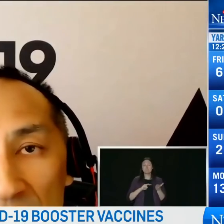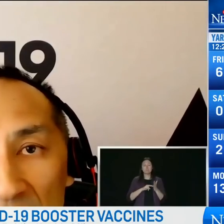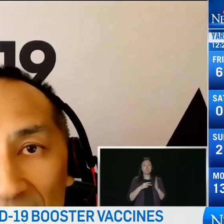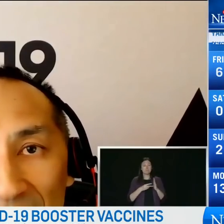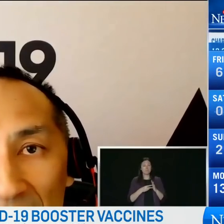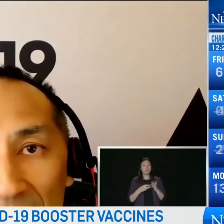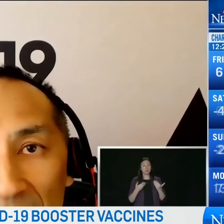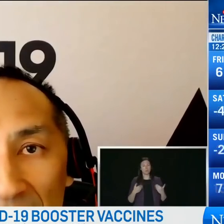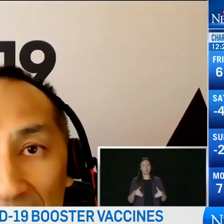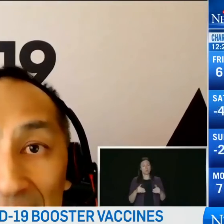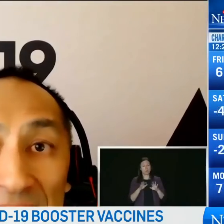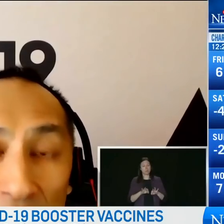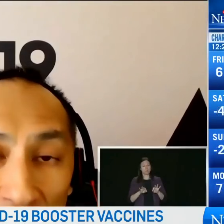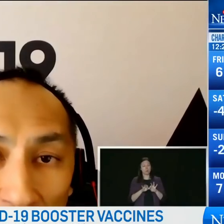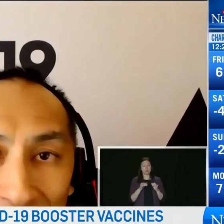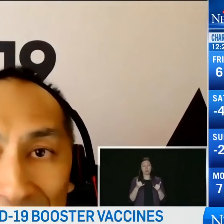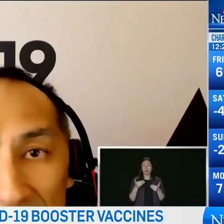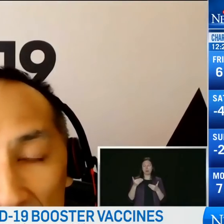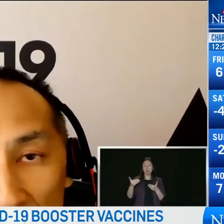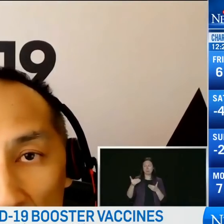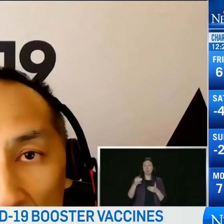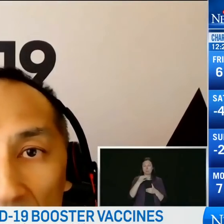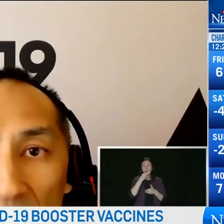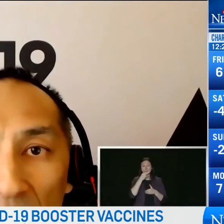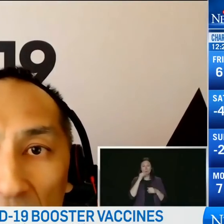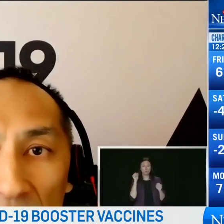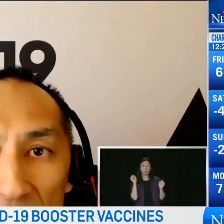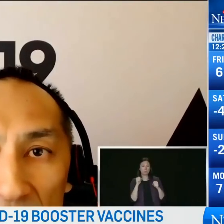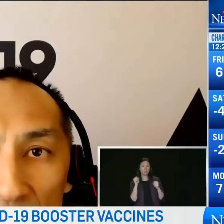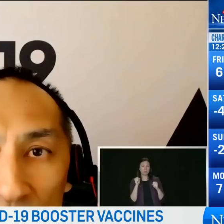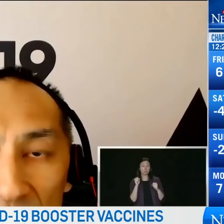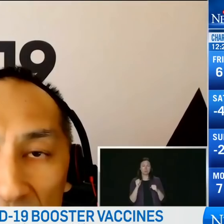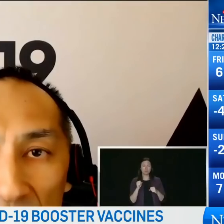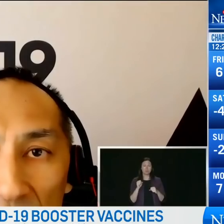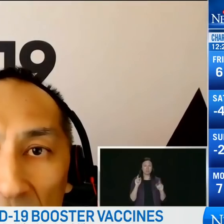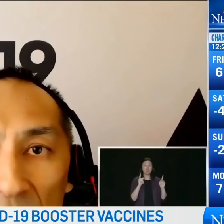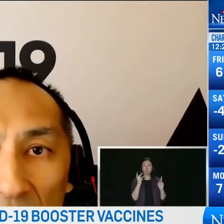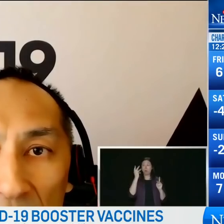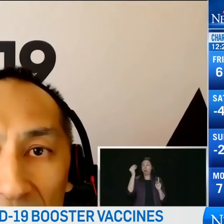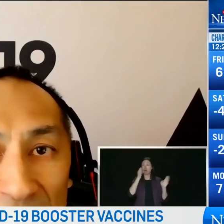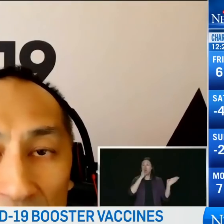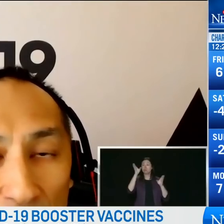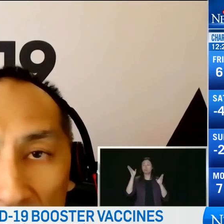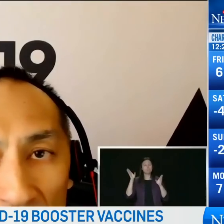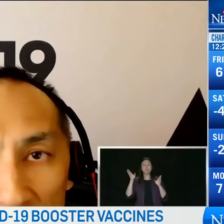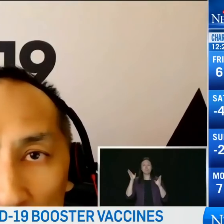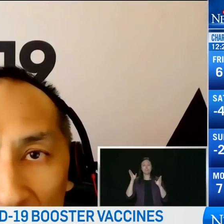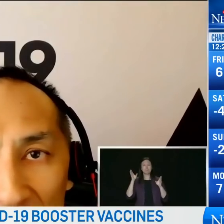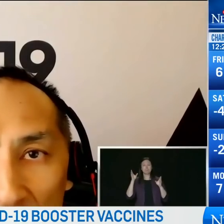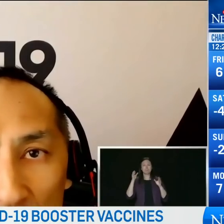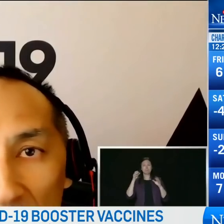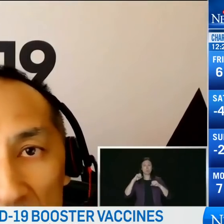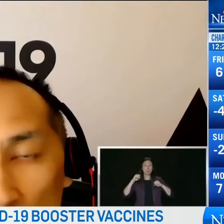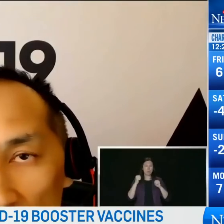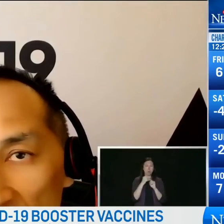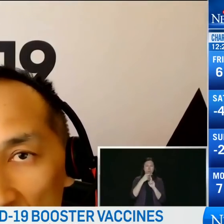THEIR VACCINES A BIT LATER.